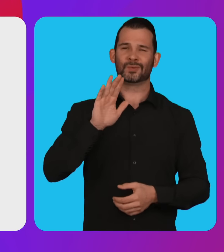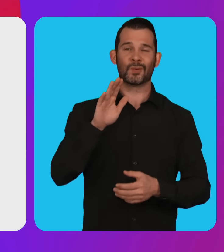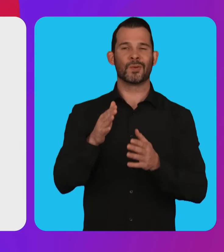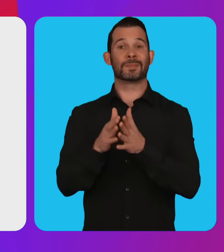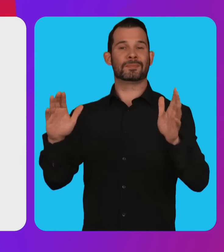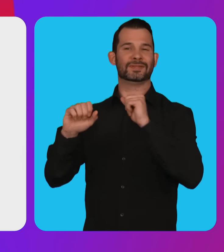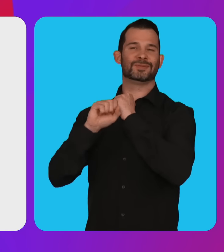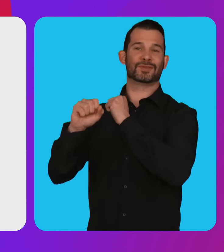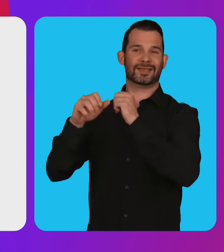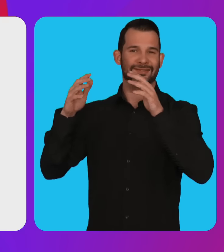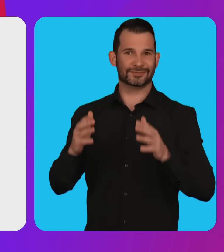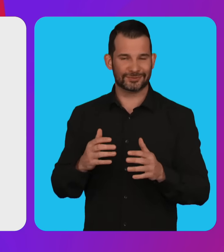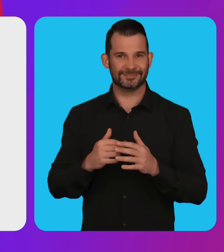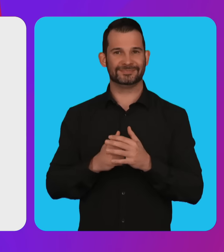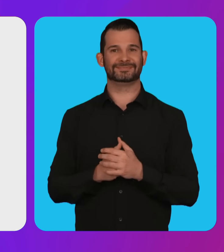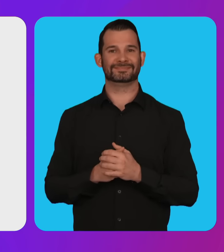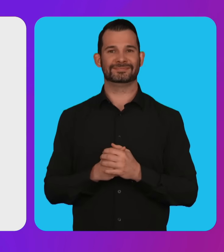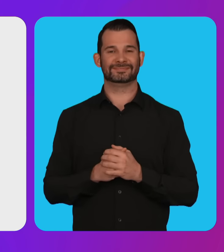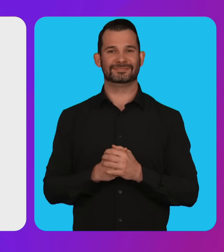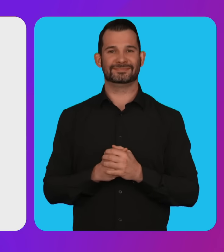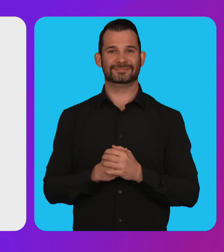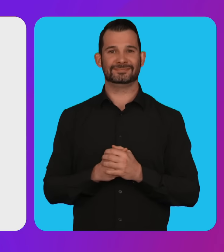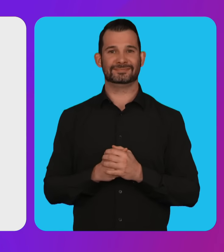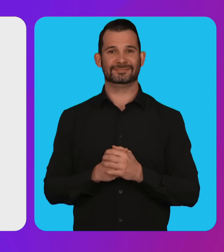your public broadcaster.